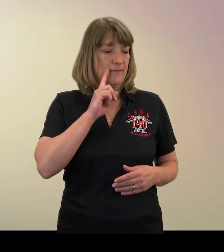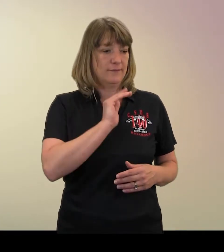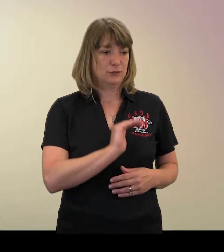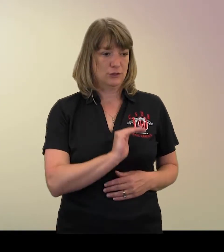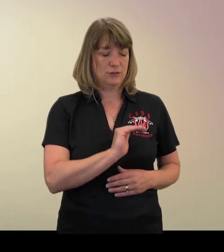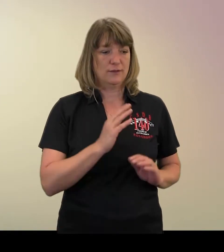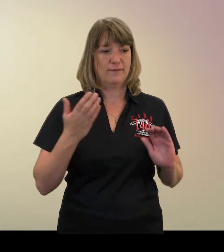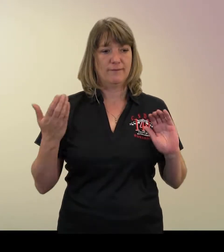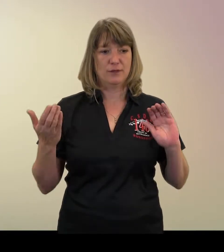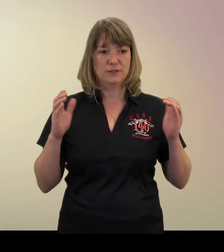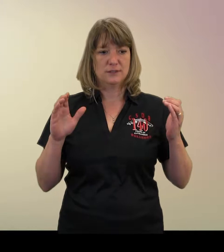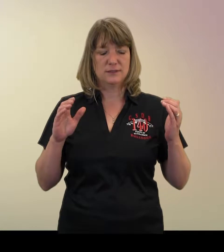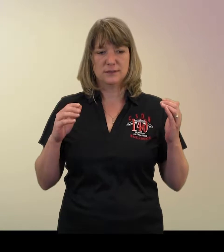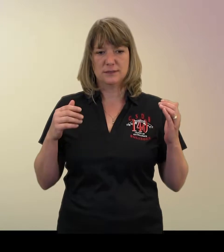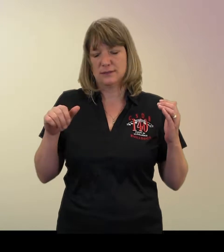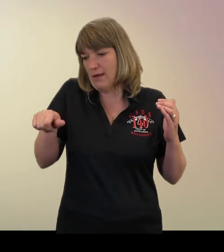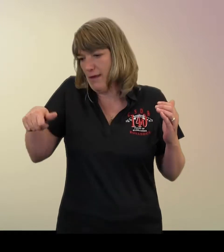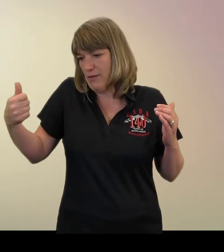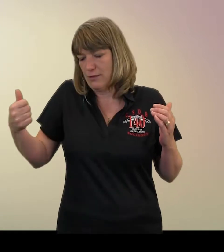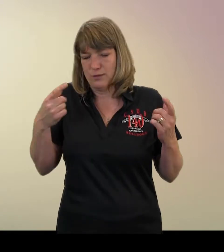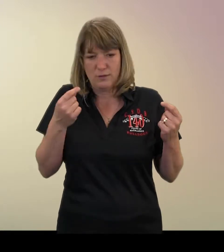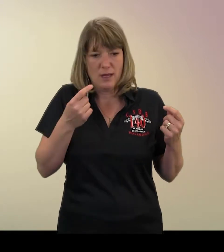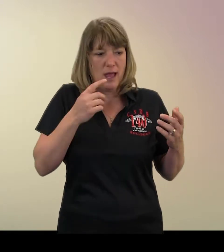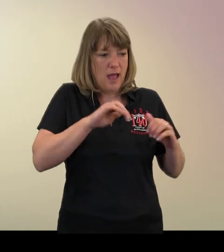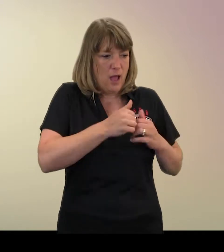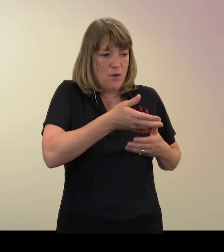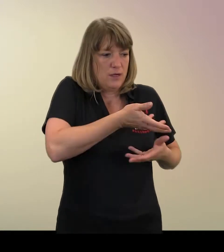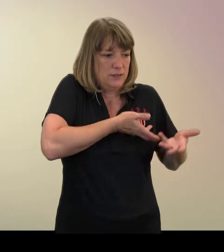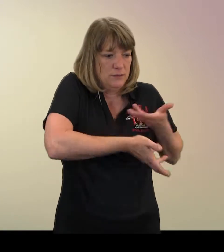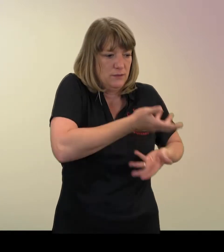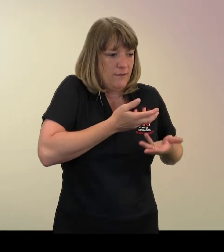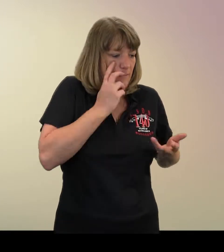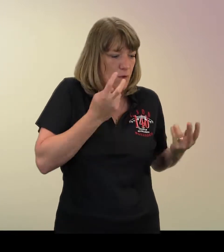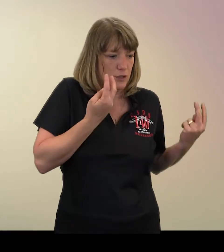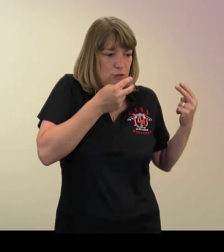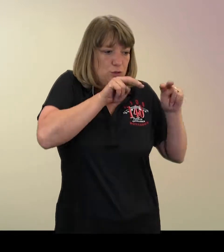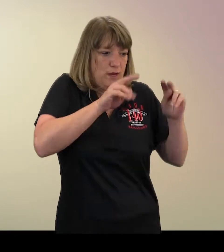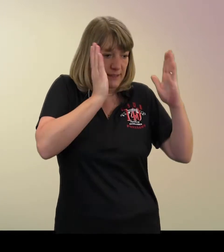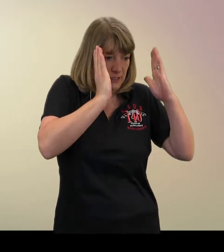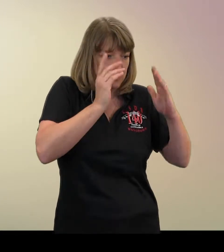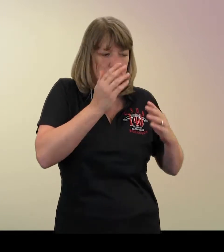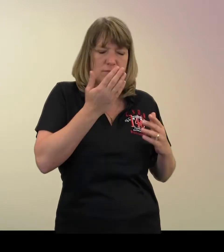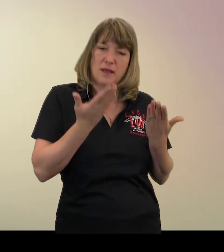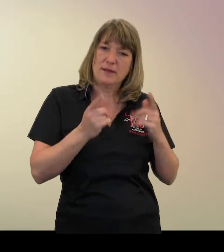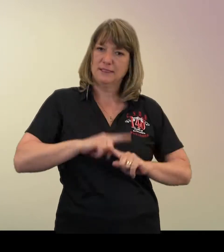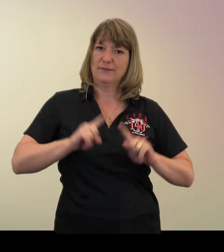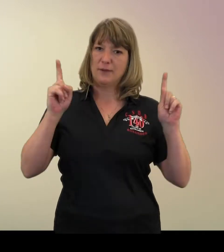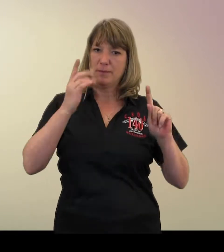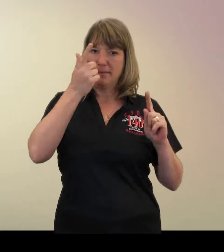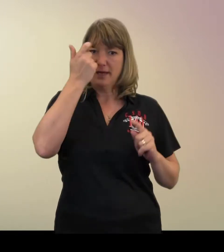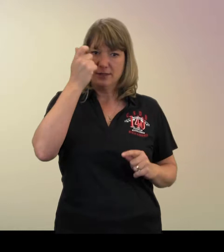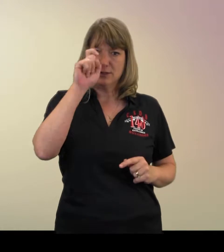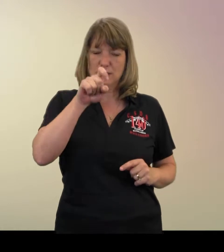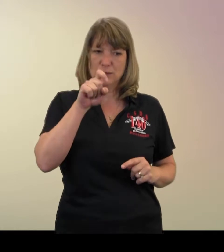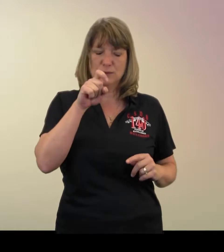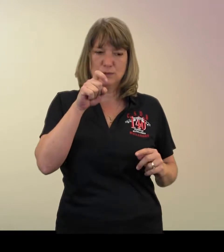versus others might engage their child in joint attention might be different, because we have to navigate